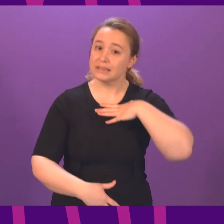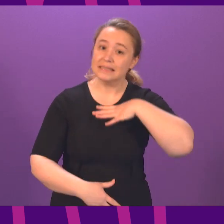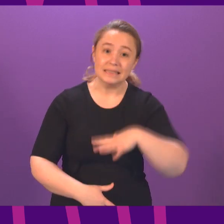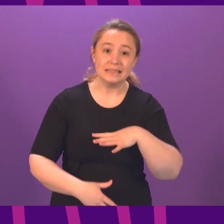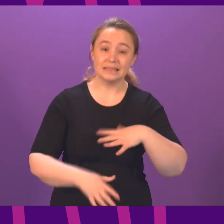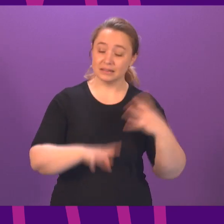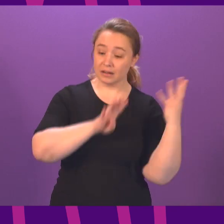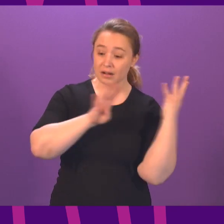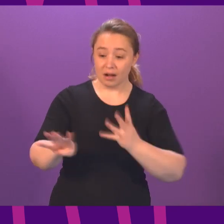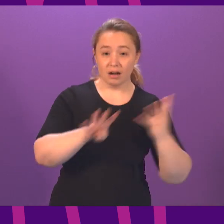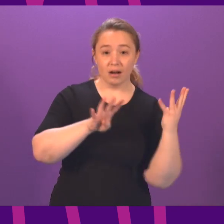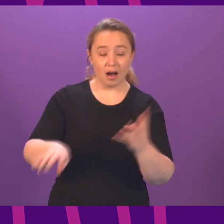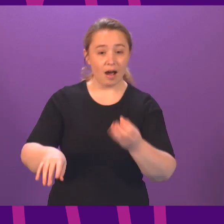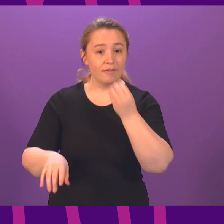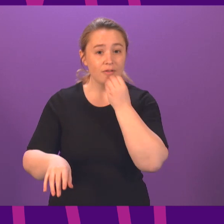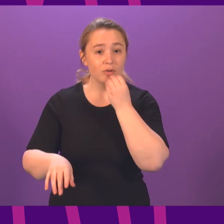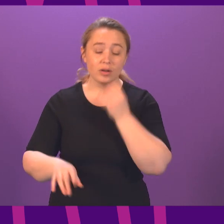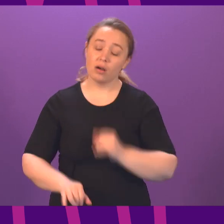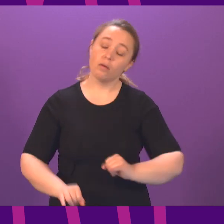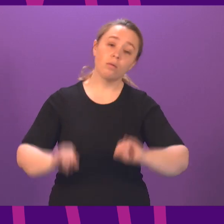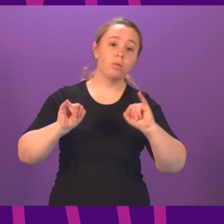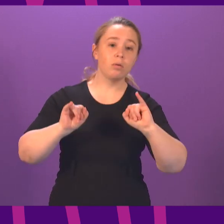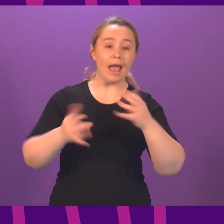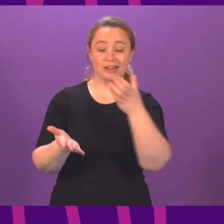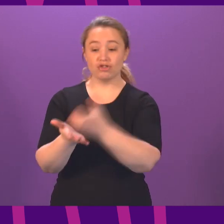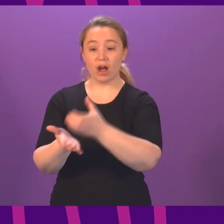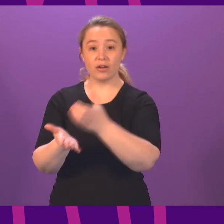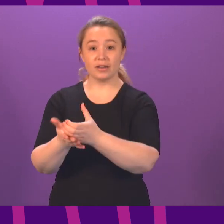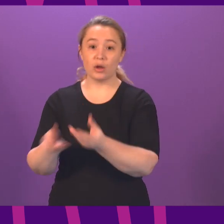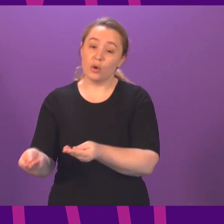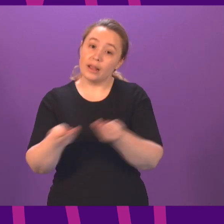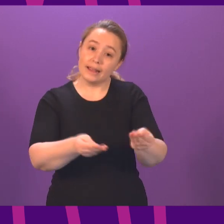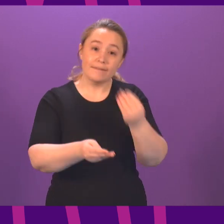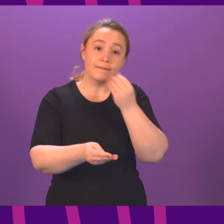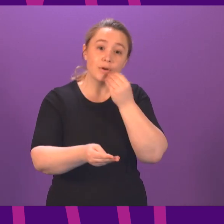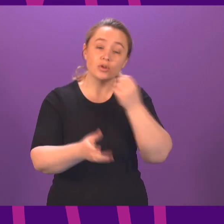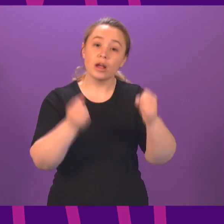and I represent is an indictment of the failure to tackle poverty and hunger in Scotland. The charities that feed people in Glasgow have warned that funding is not getting to